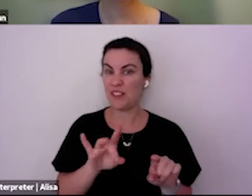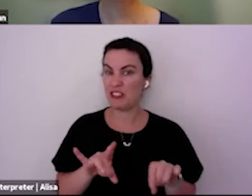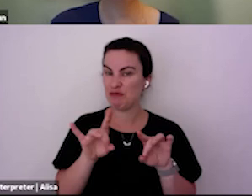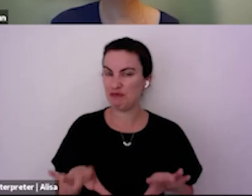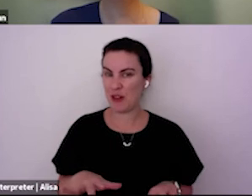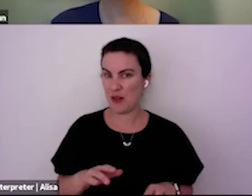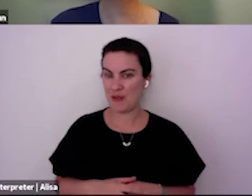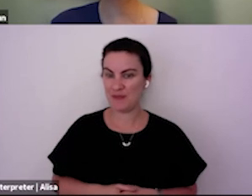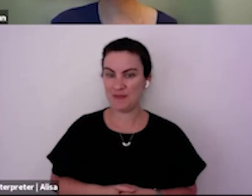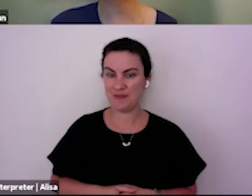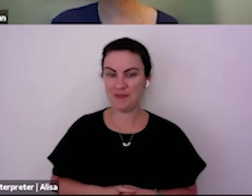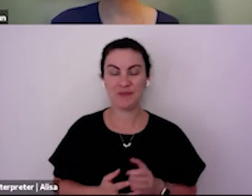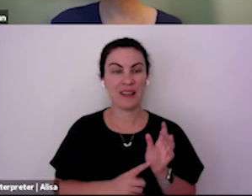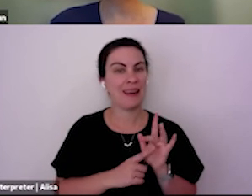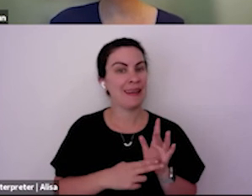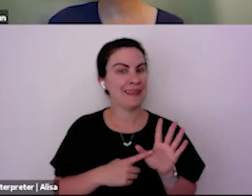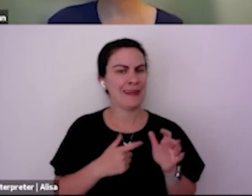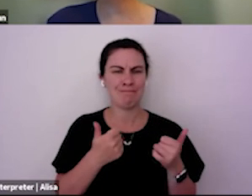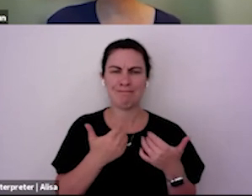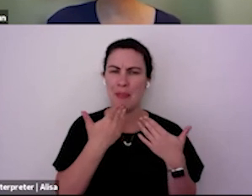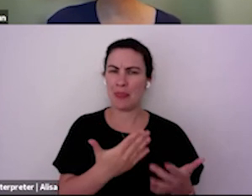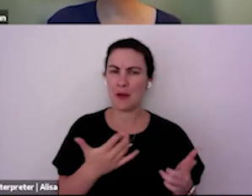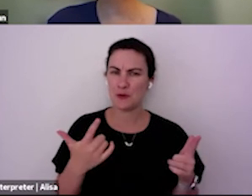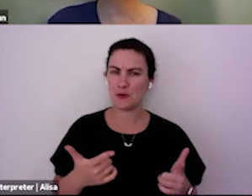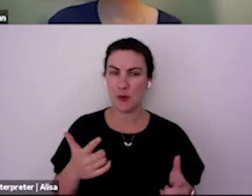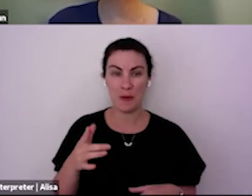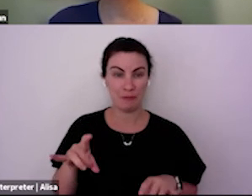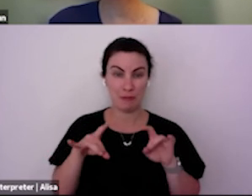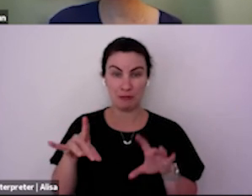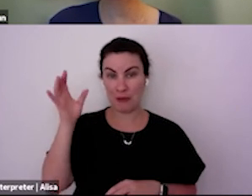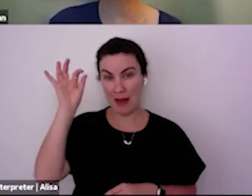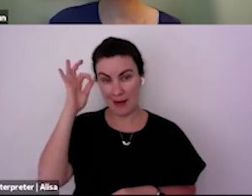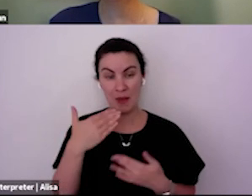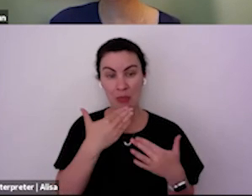Thank you so much from the Australian counsel. Thank you for so much rich information.